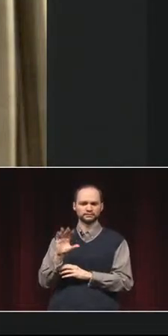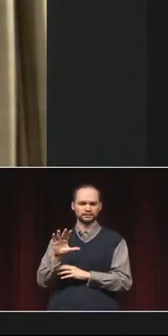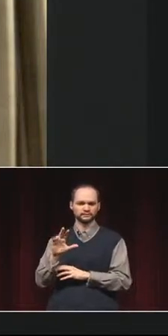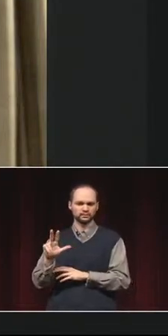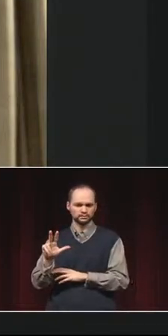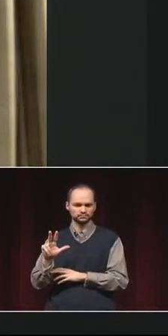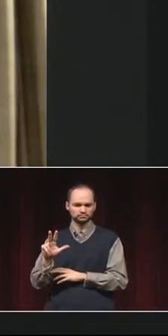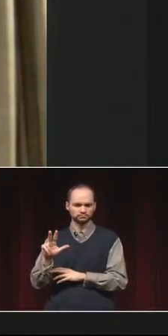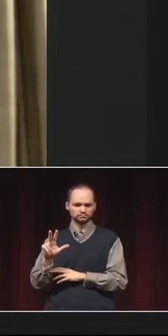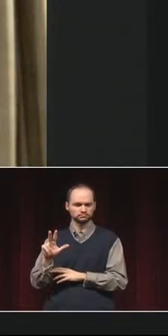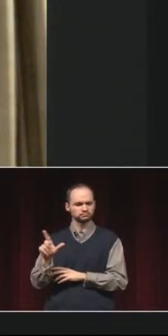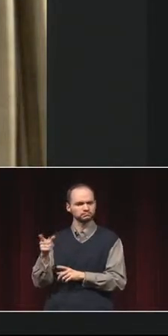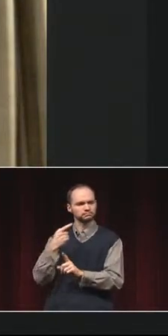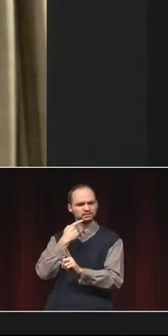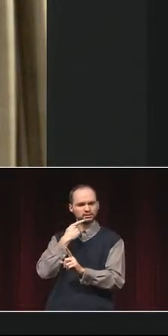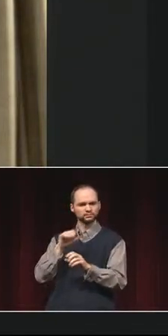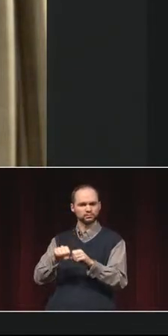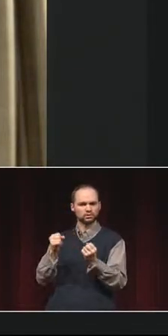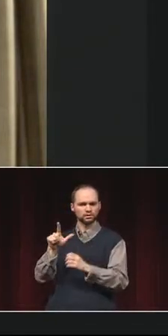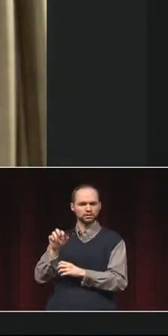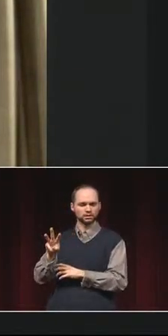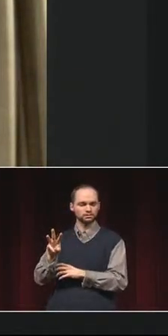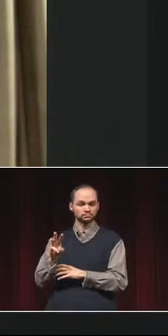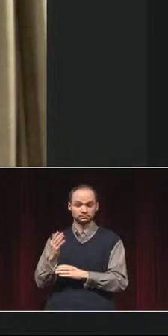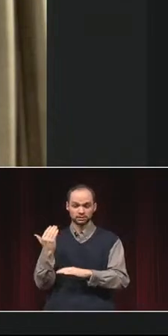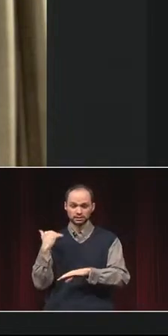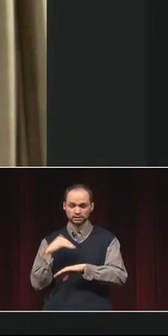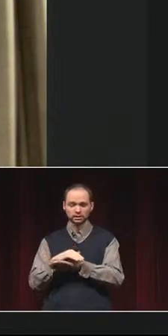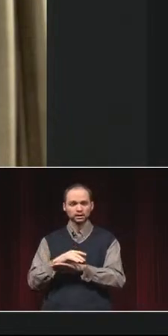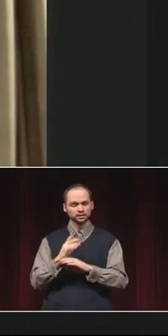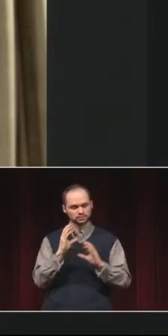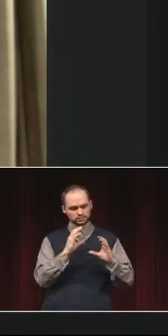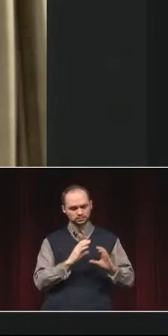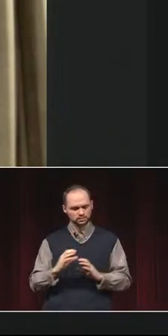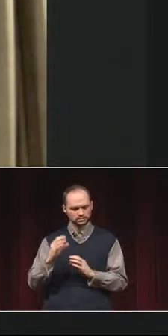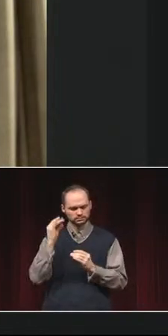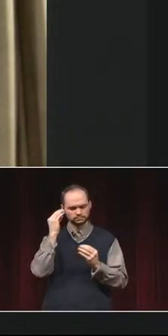All last night as I waited in my jail cell, I reflected on yesterday's events